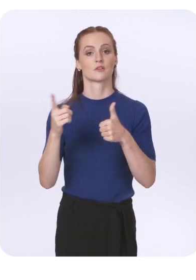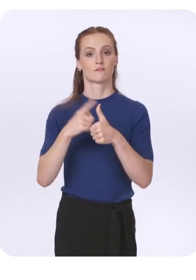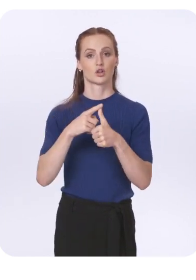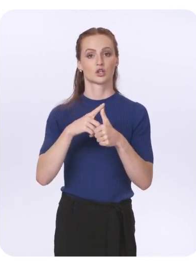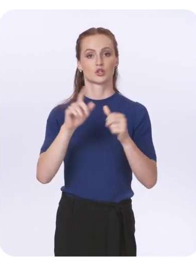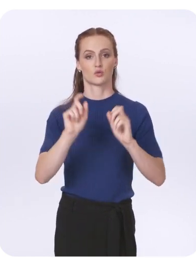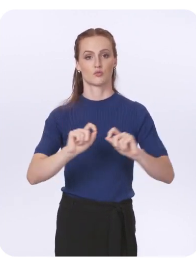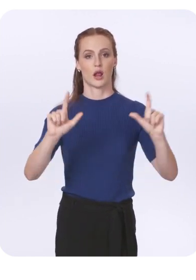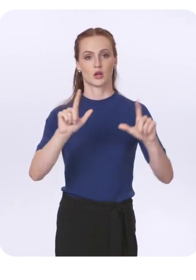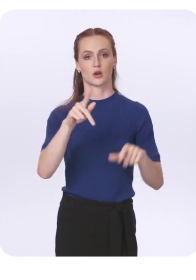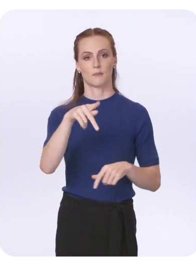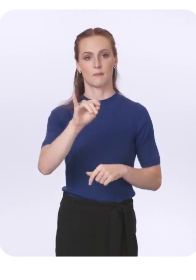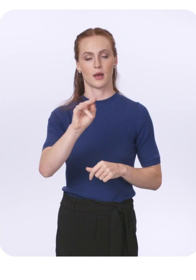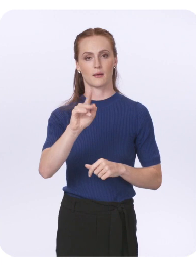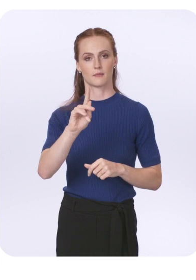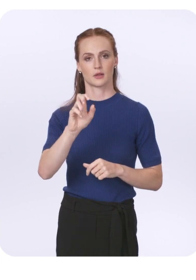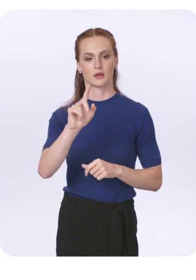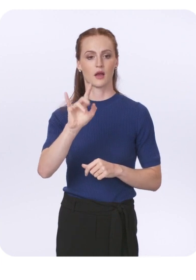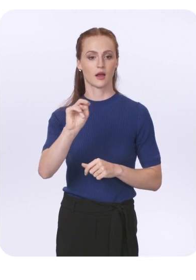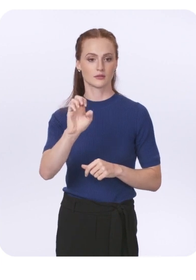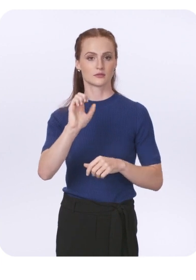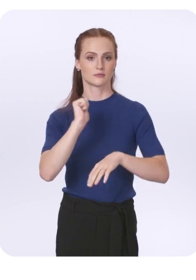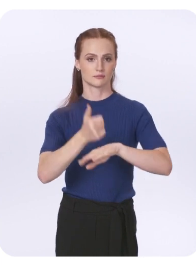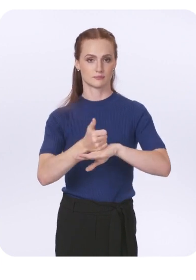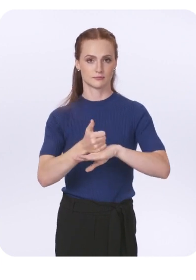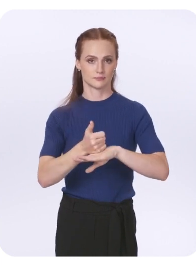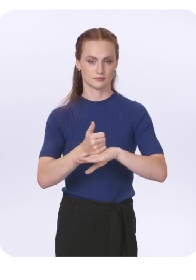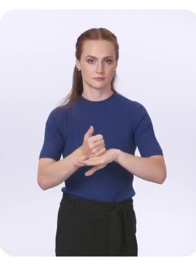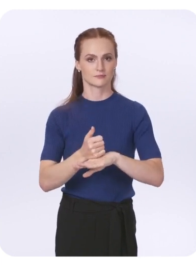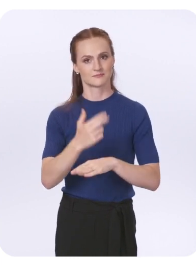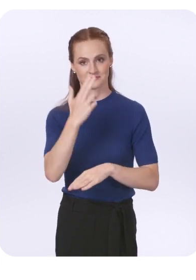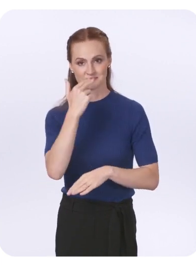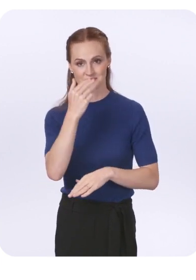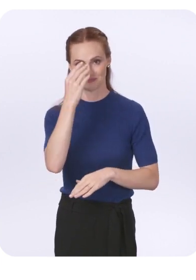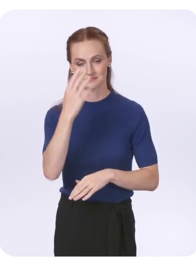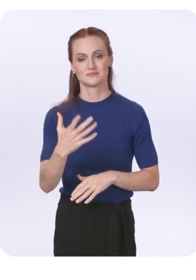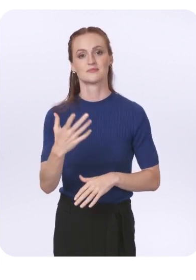Let's first start with render pipeline setup. In some senses this is funny